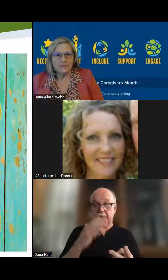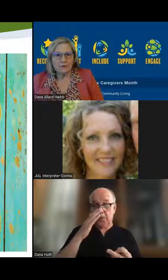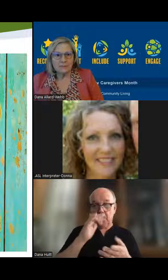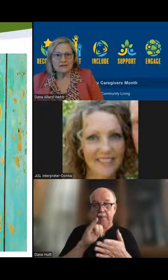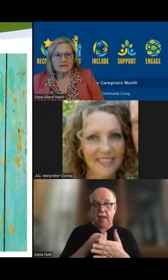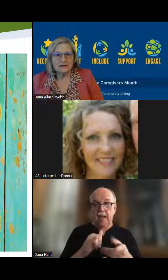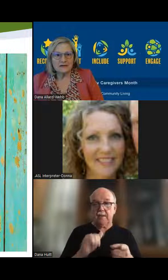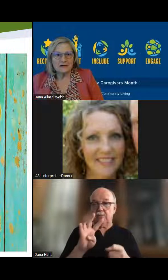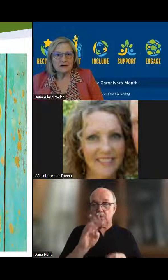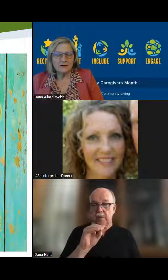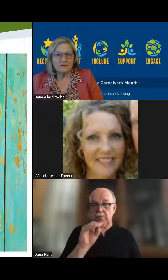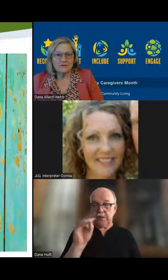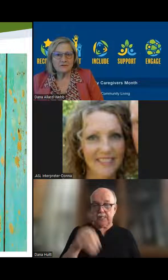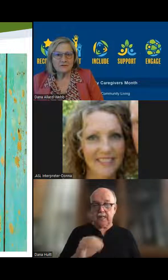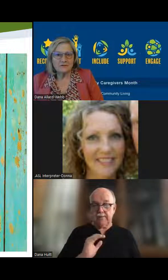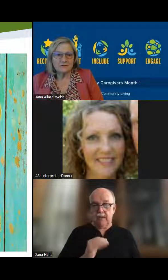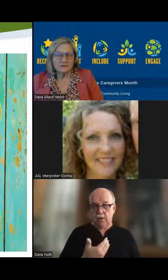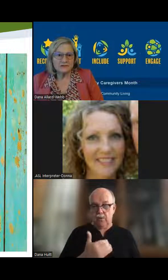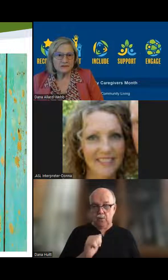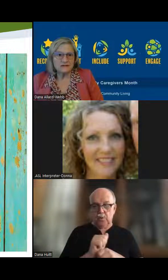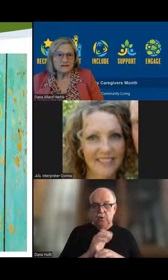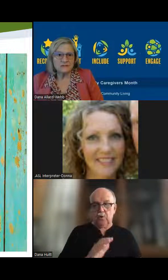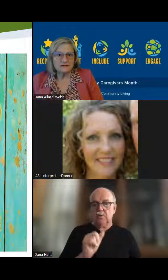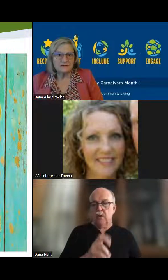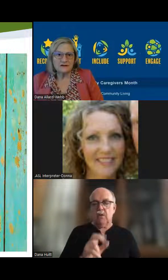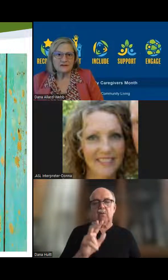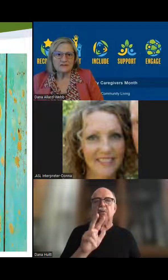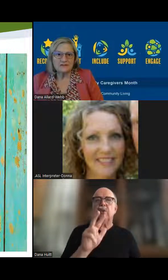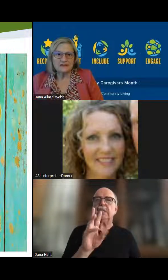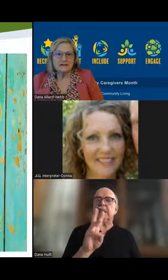care of yourself and being kind to yourself because we do need breaks